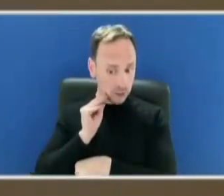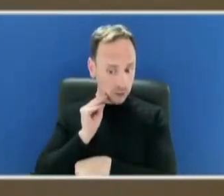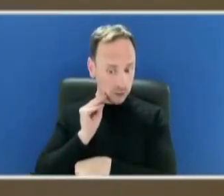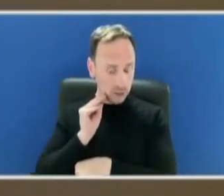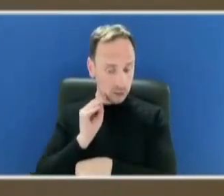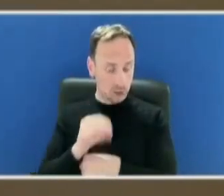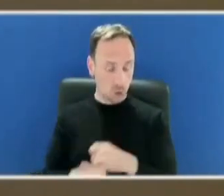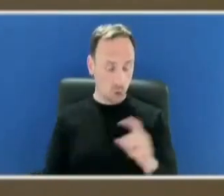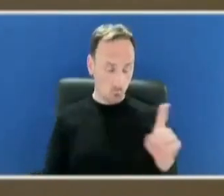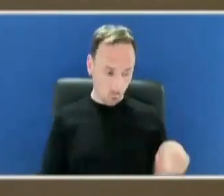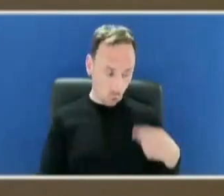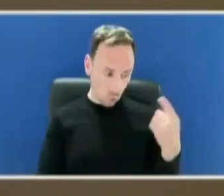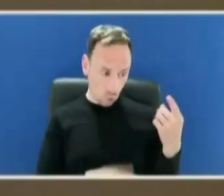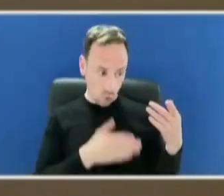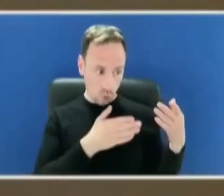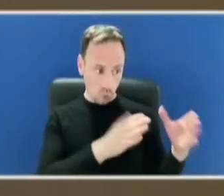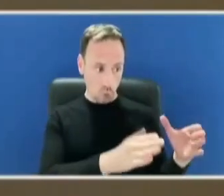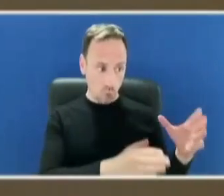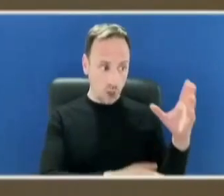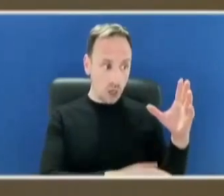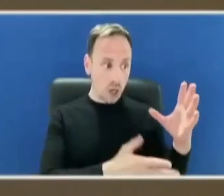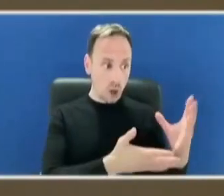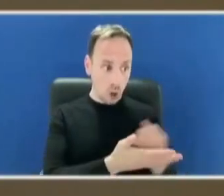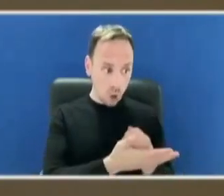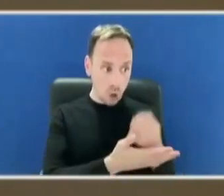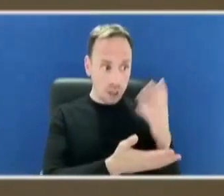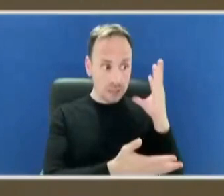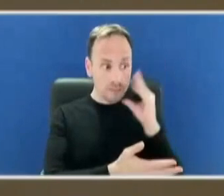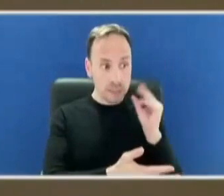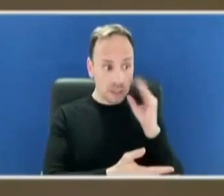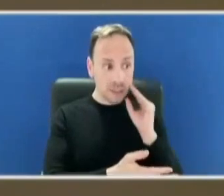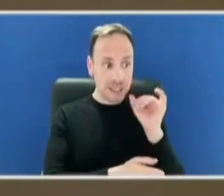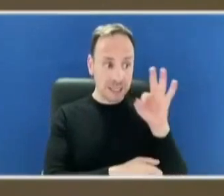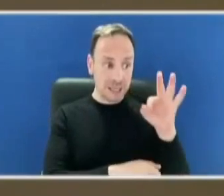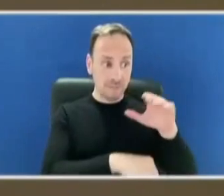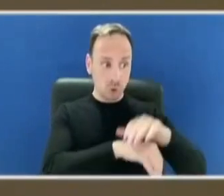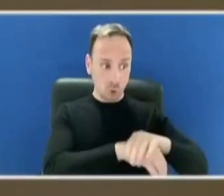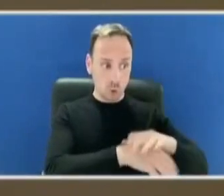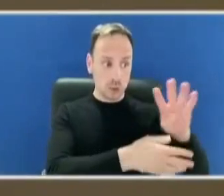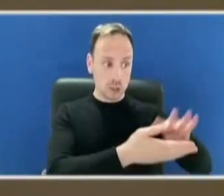is if you're paid on the schedule. And if you're performing these duties,